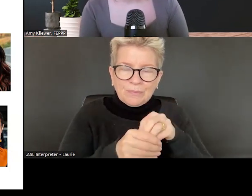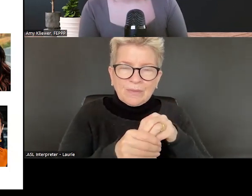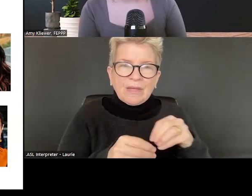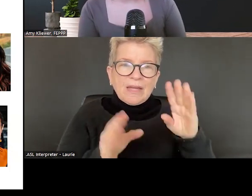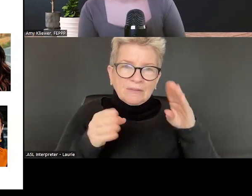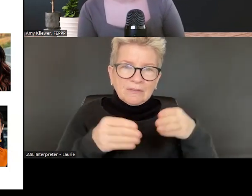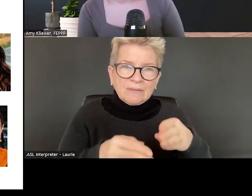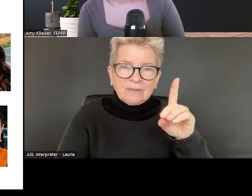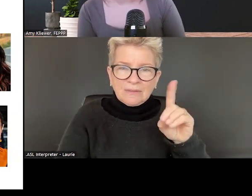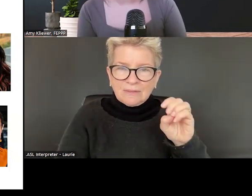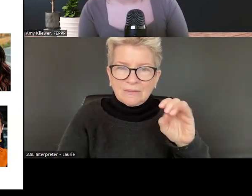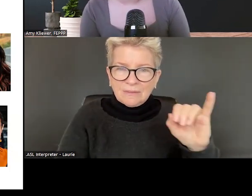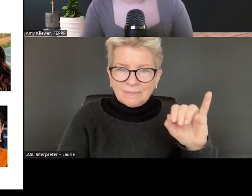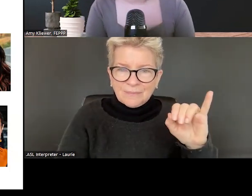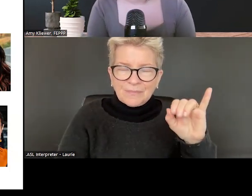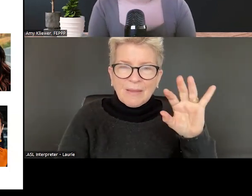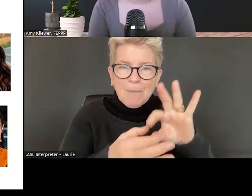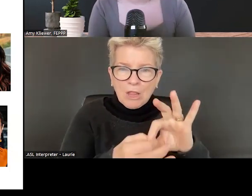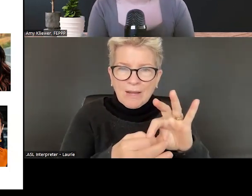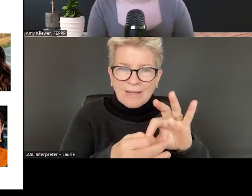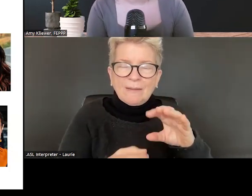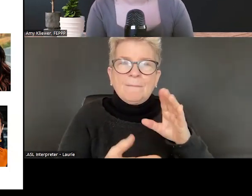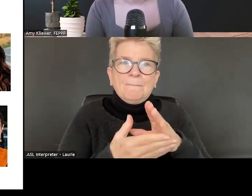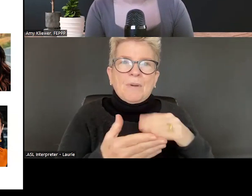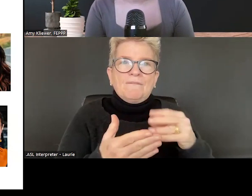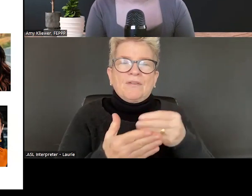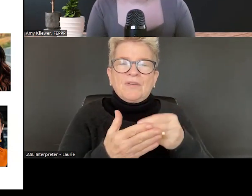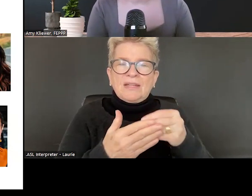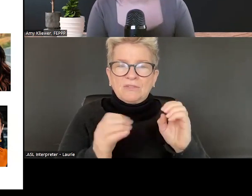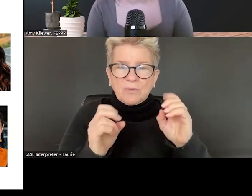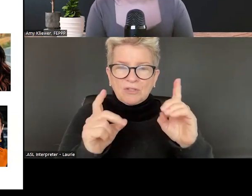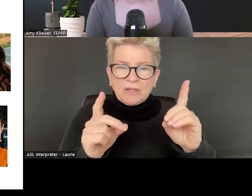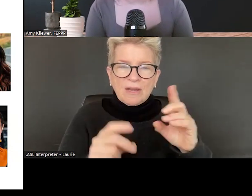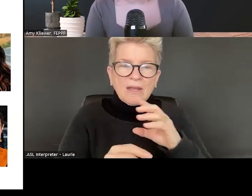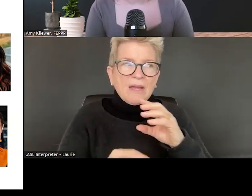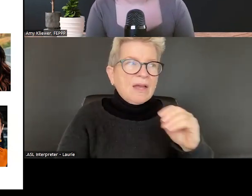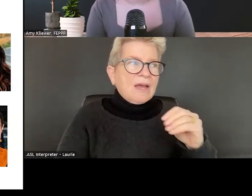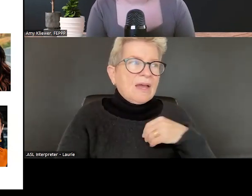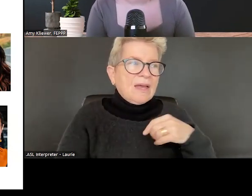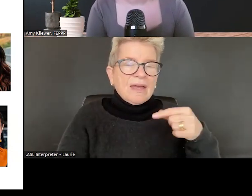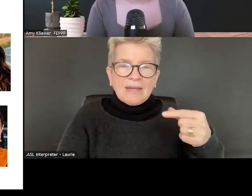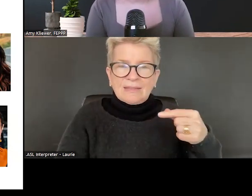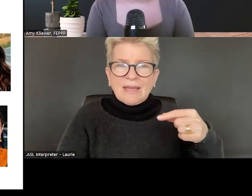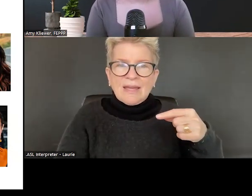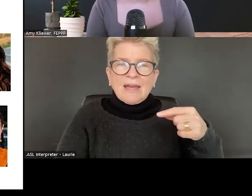inclusion and belonging component of financial education; and as a Heritage Spanish speaker has